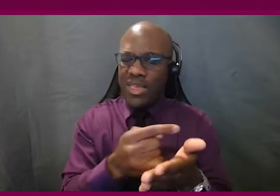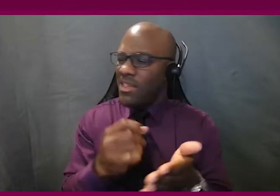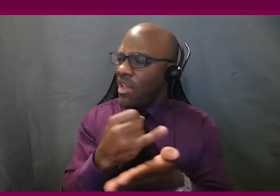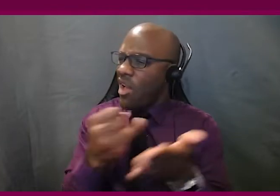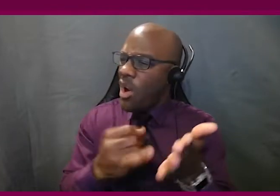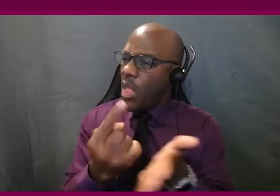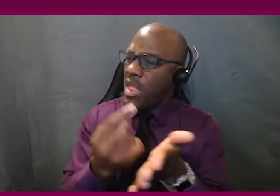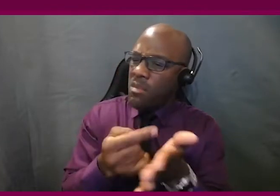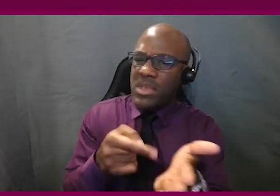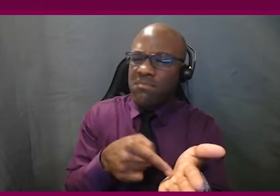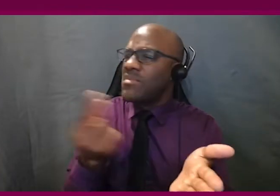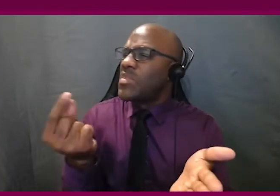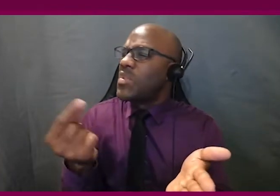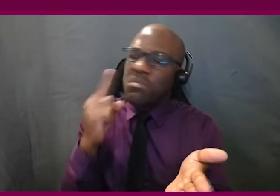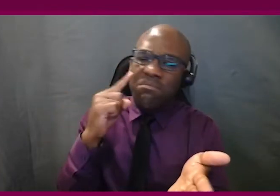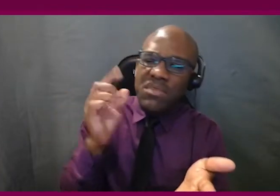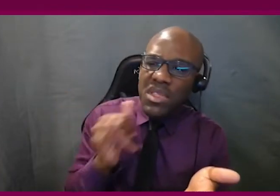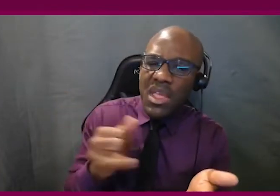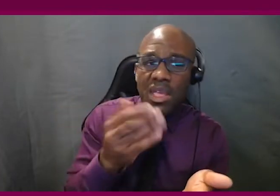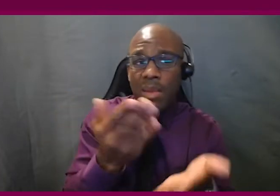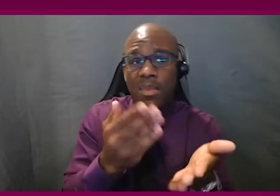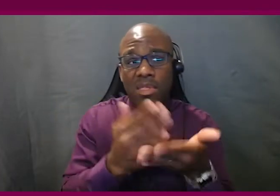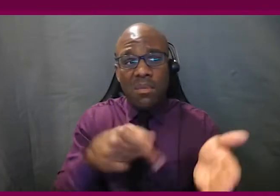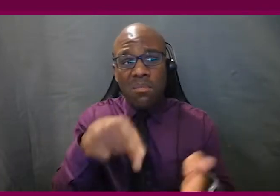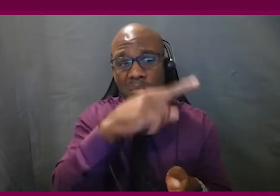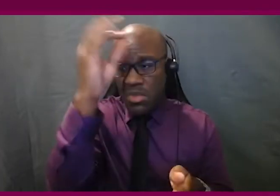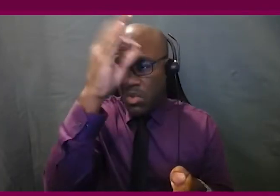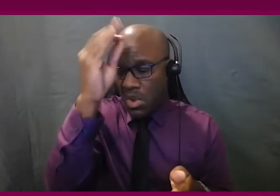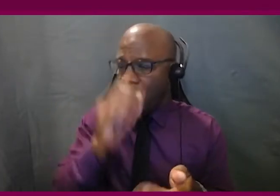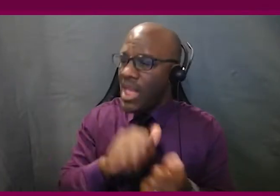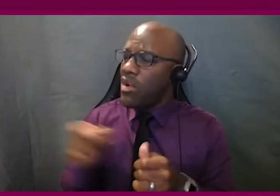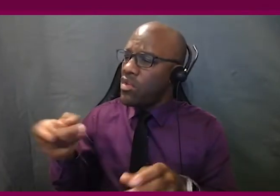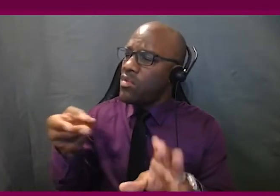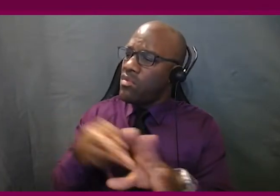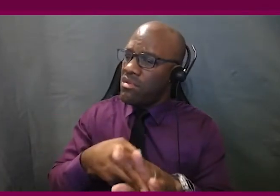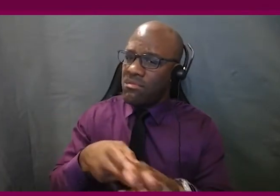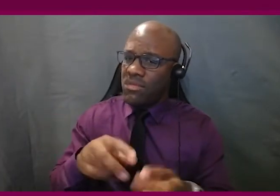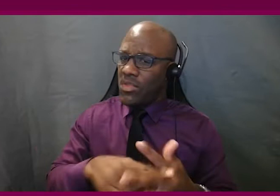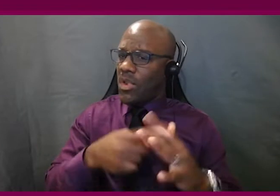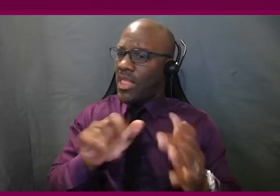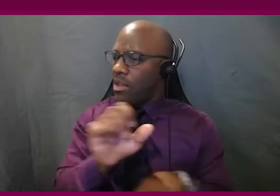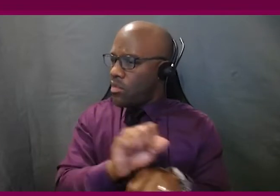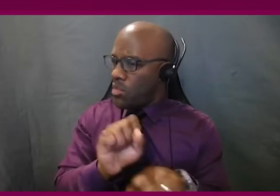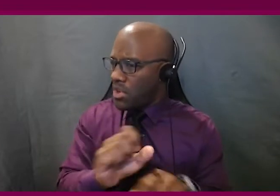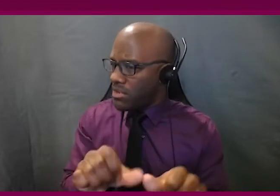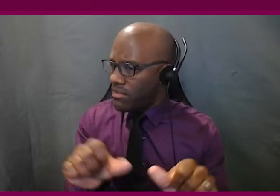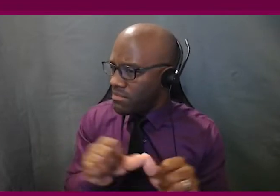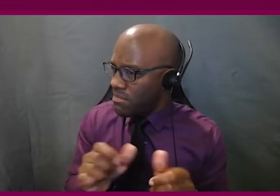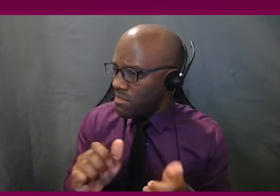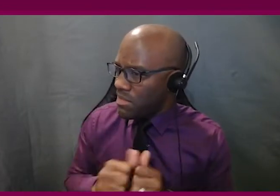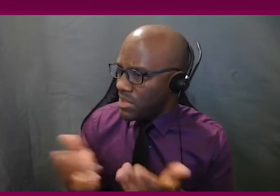exactly art therapy is for those who might be unaware and how you got involved in this space, that would be awesome. Bri Beck: Yeah.